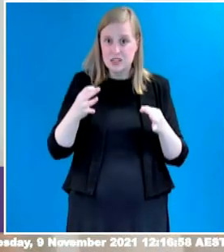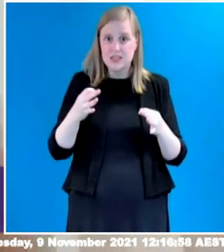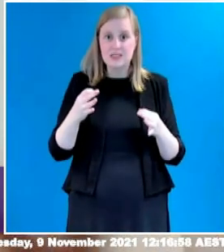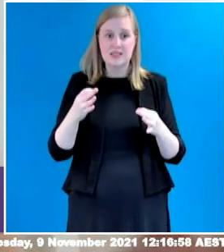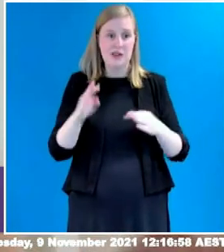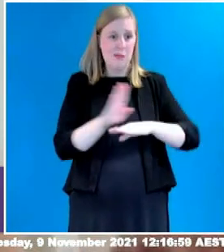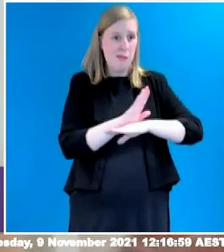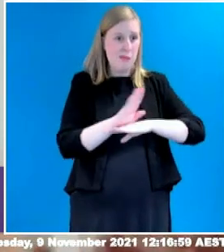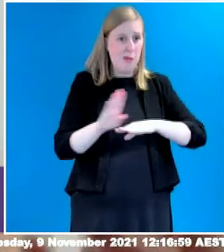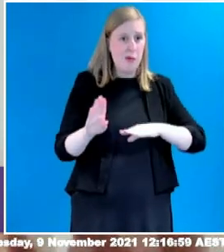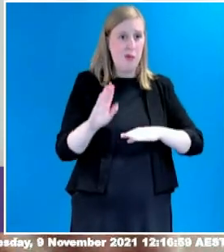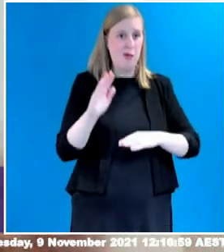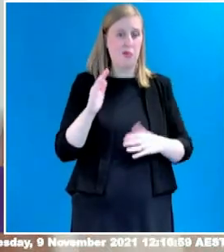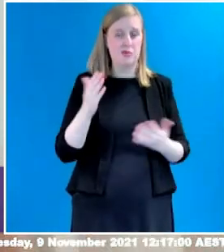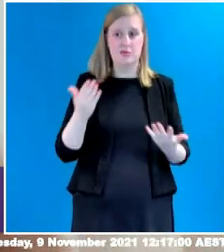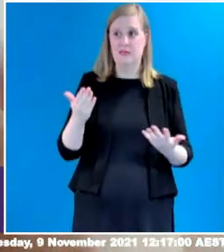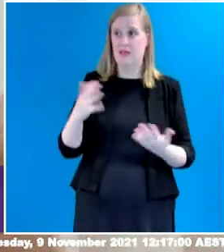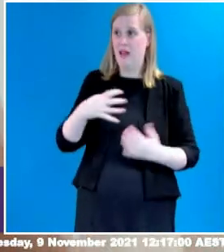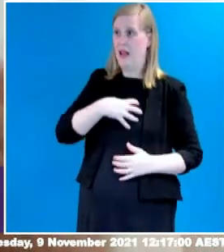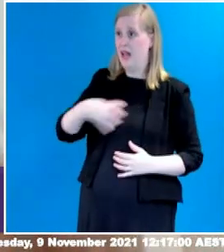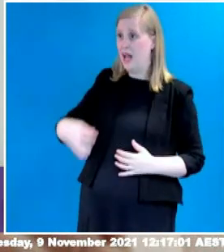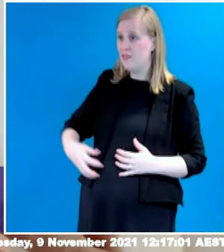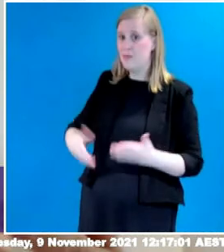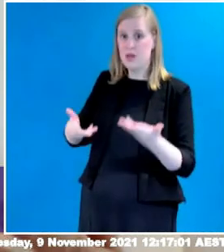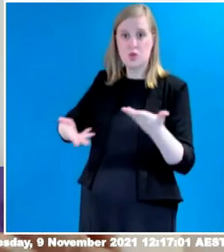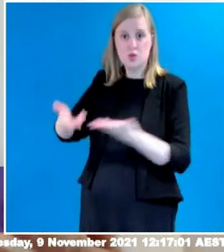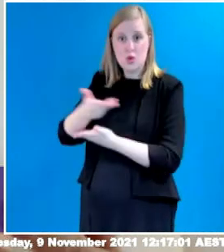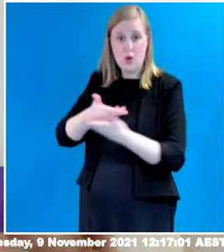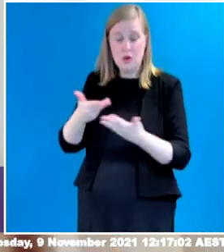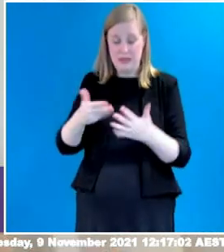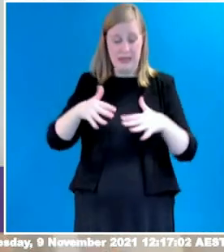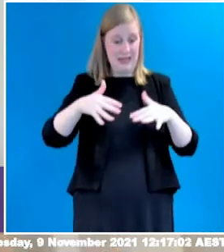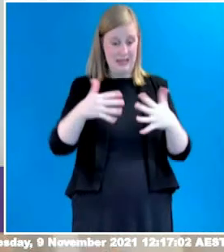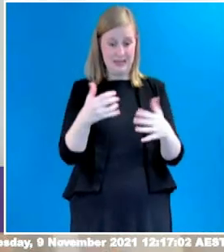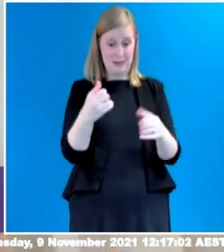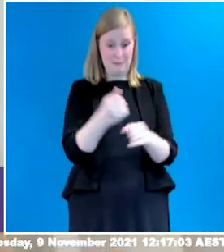Whatever room it is, the presence of disabled people in that room, openly